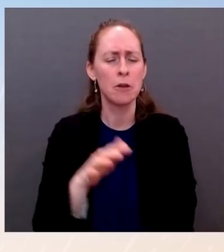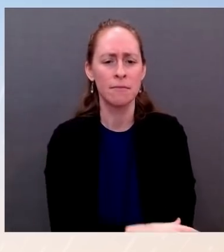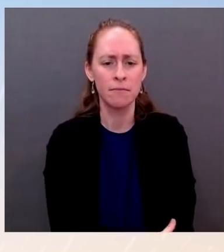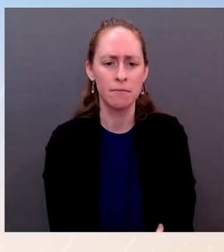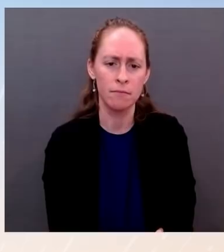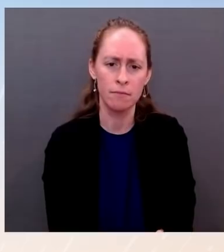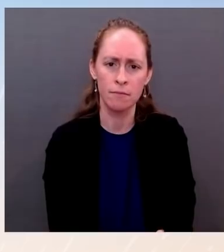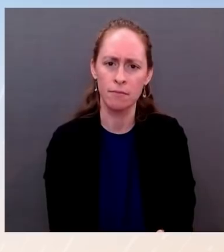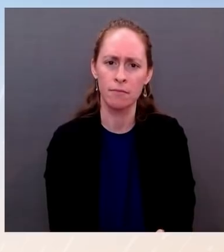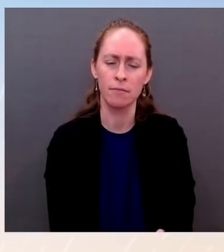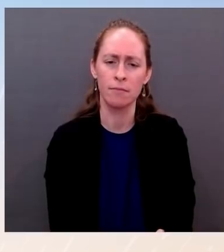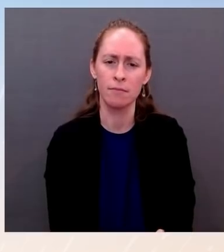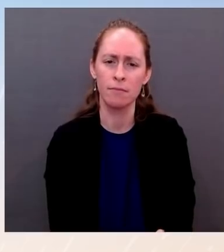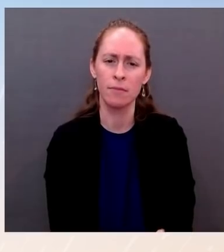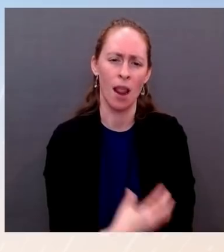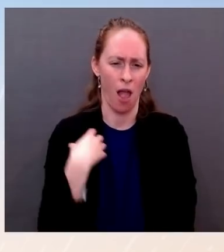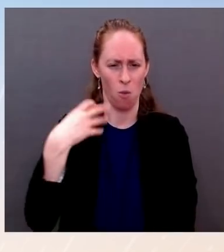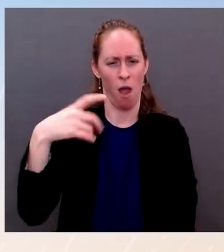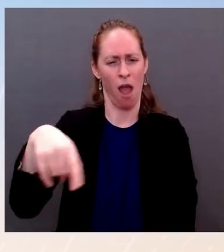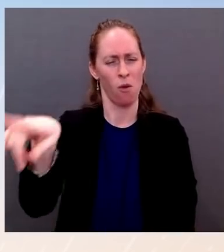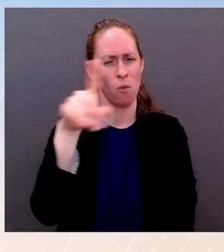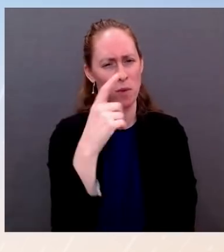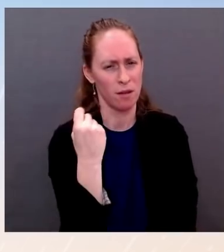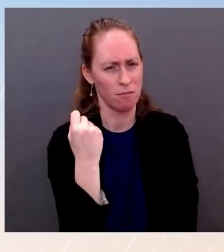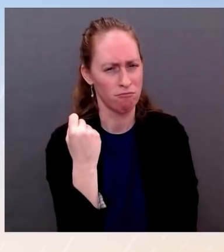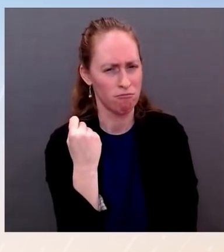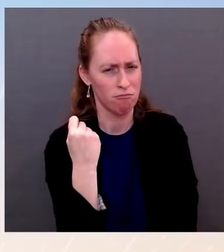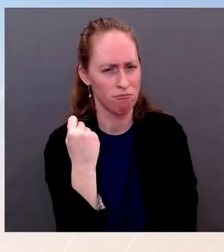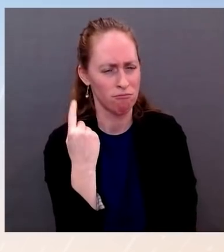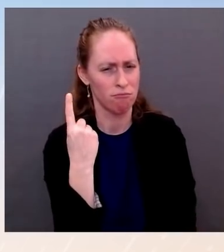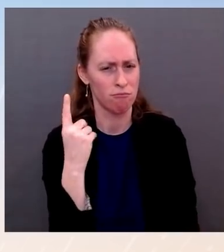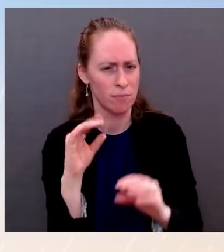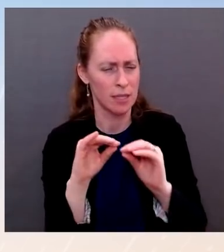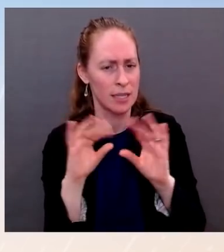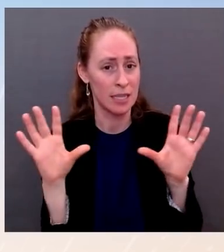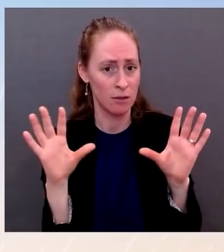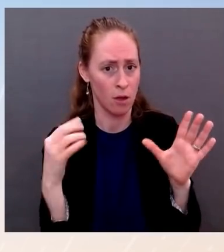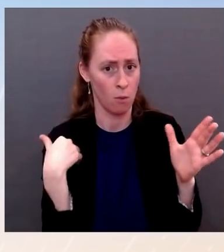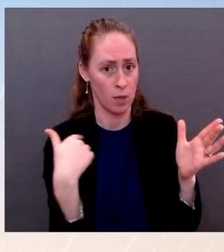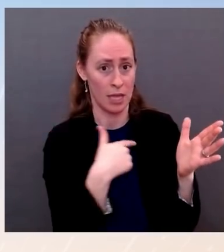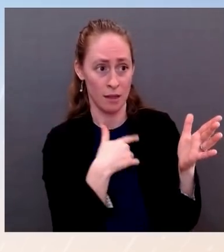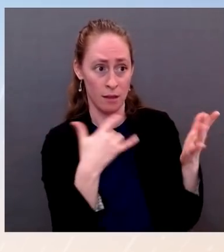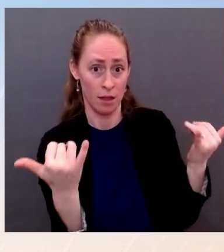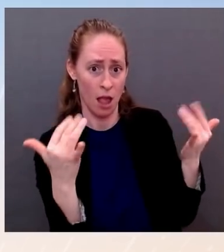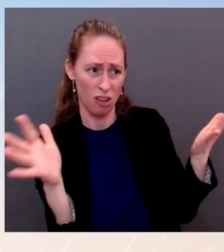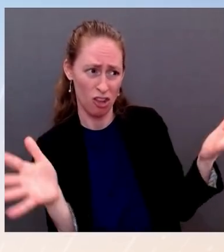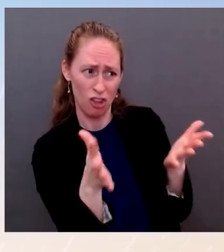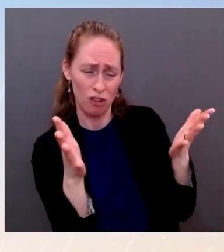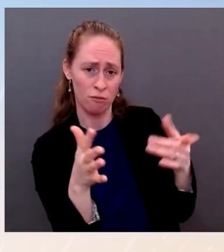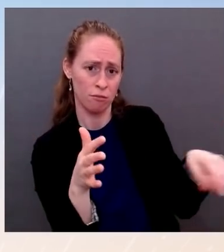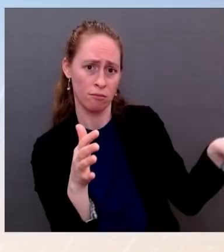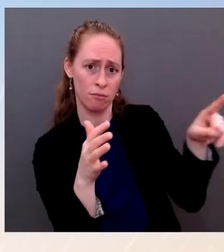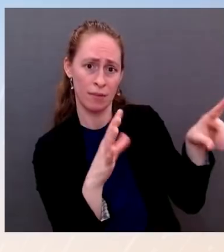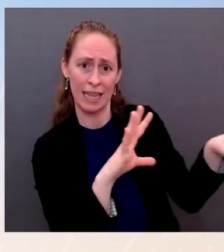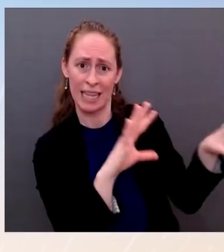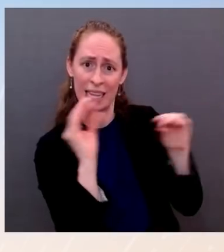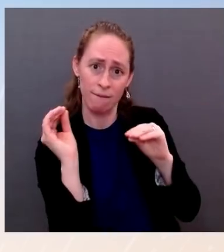We urged American citizens to depart Kazakhstan. We urged American citizens to depart Ethiopia. This is a responsibility that the State Department